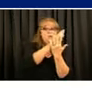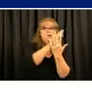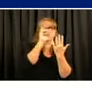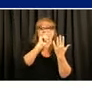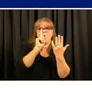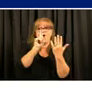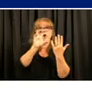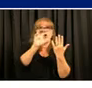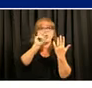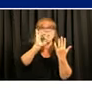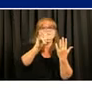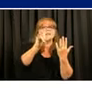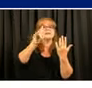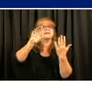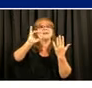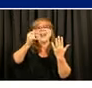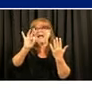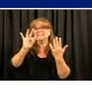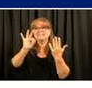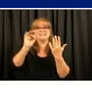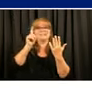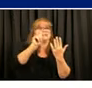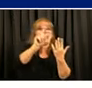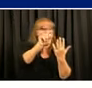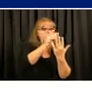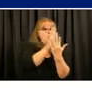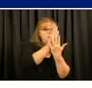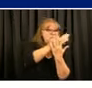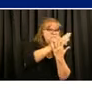the dial framework has to protect our neighbors the safer at home it has all the different